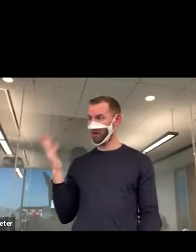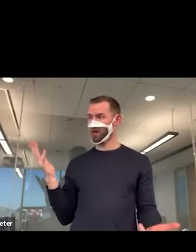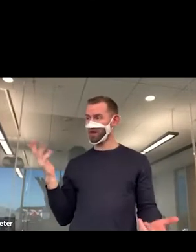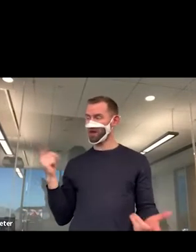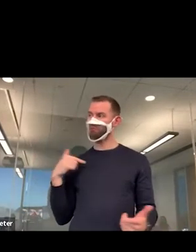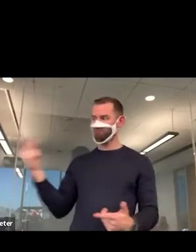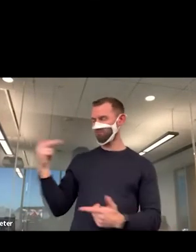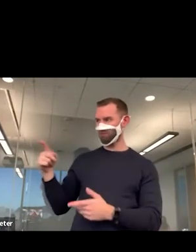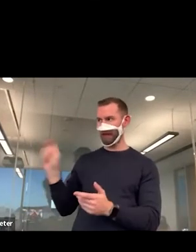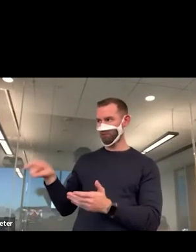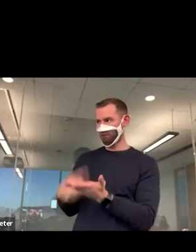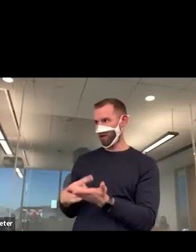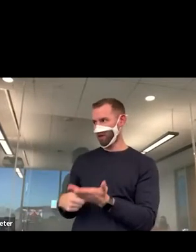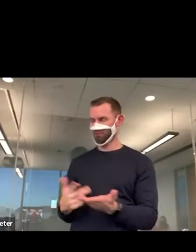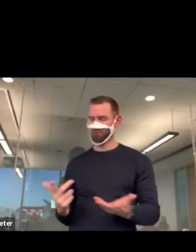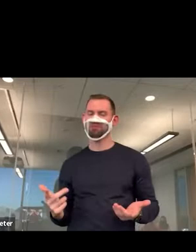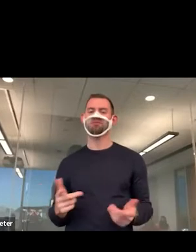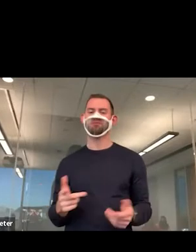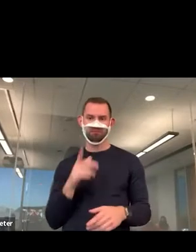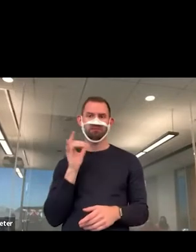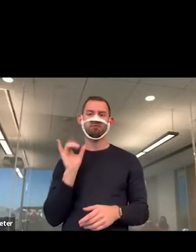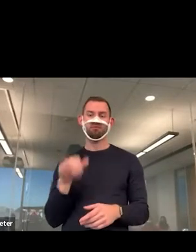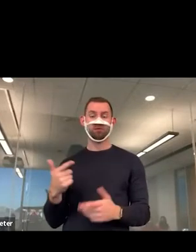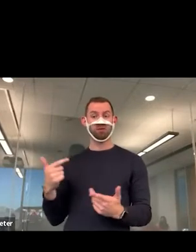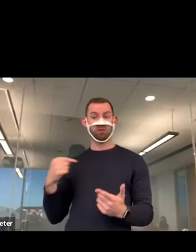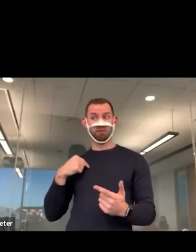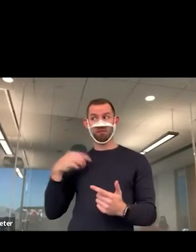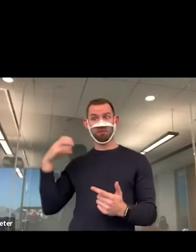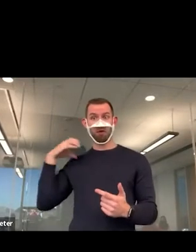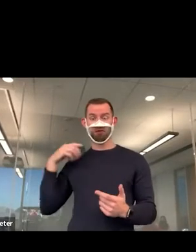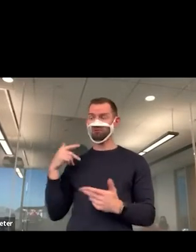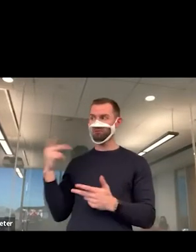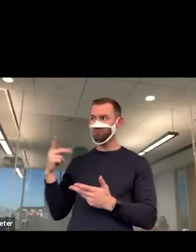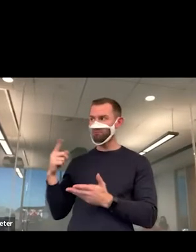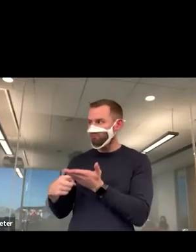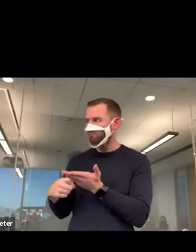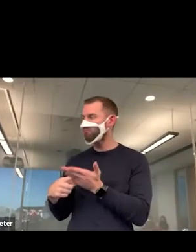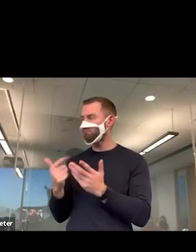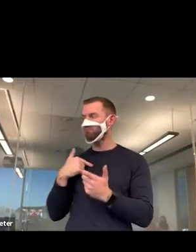so um we had a discussion about it and i argued vehemently that it was unfair